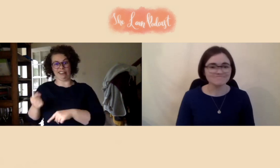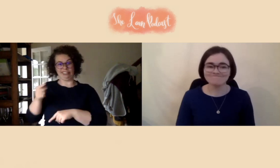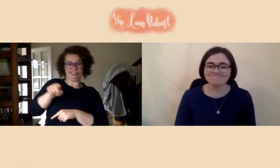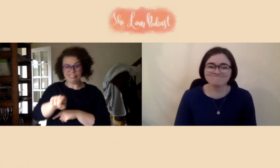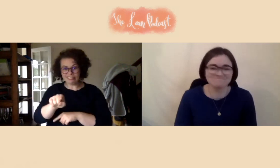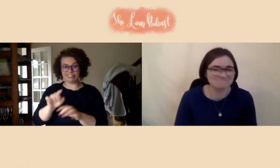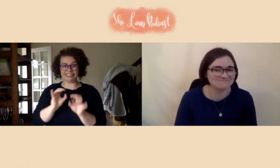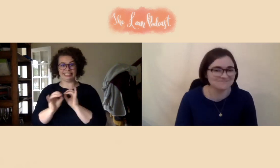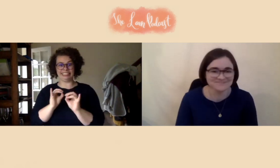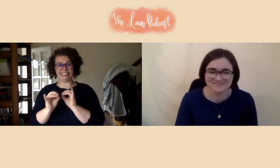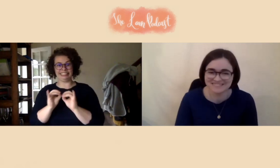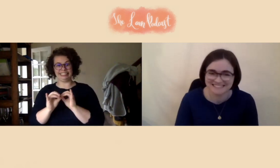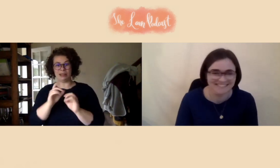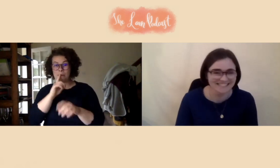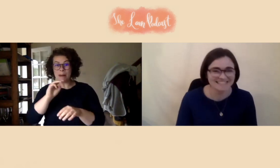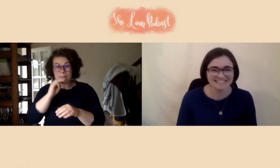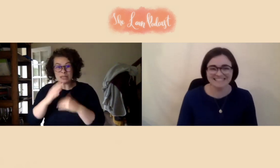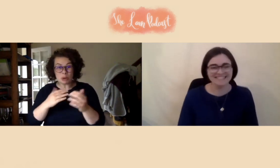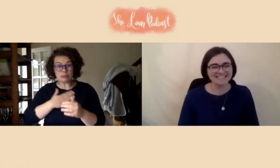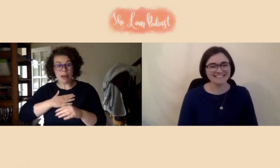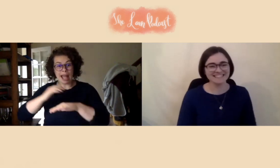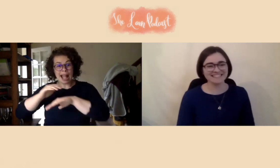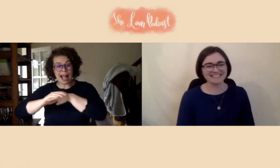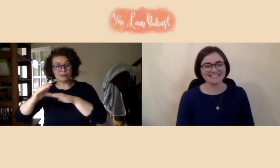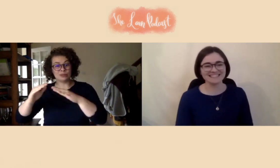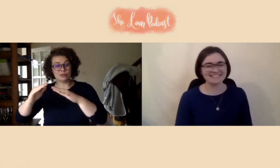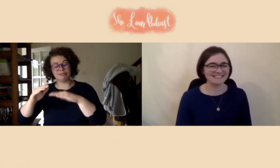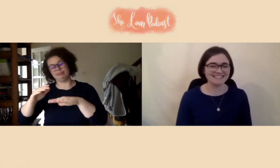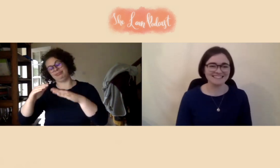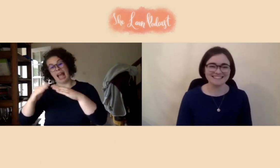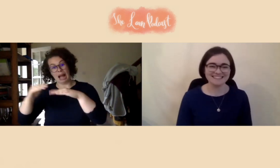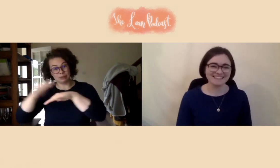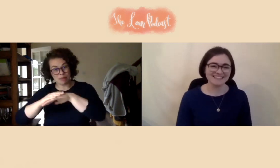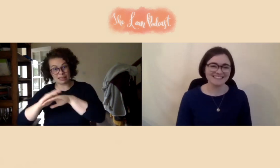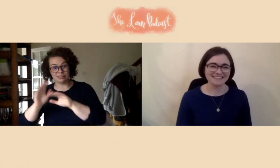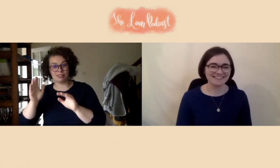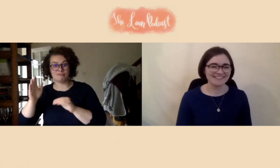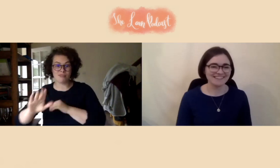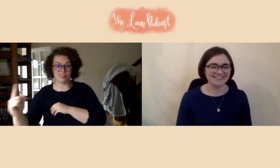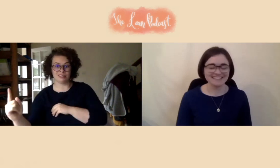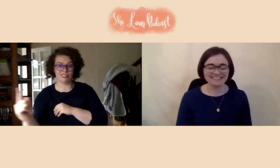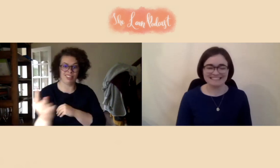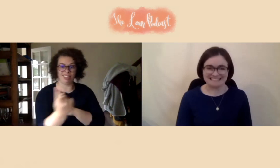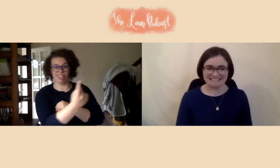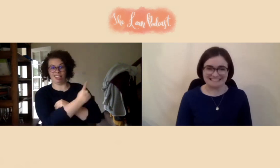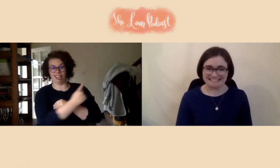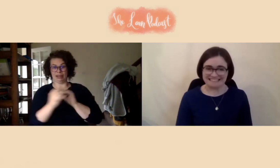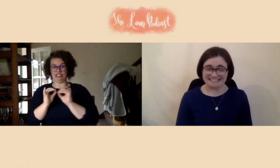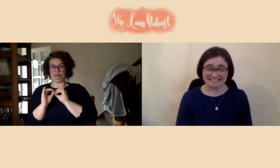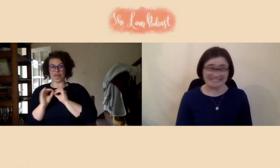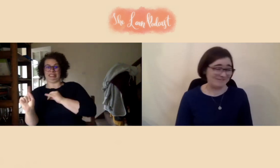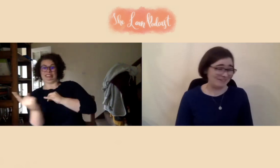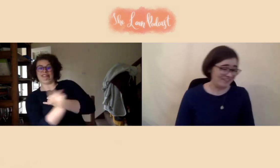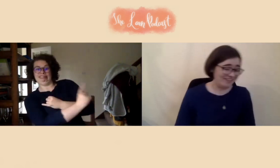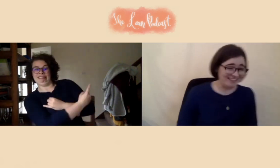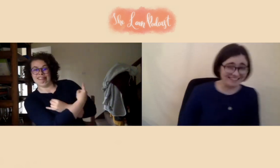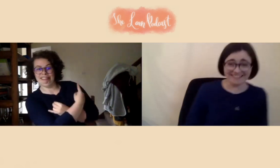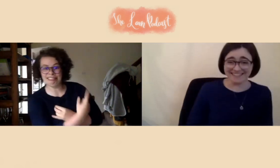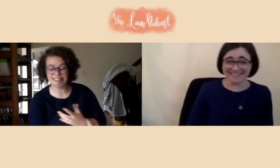But it meant my house mate had to walk around me if he needed the bathroom . That's why I kind of. - That's very challenging.